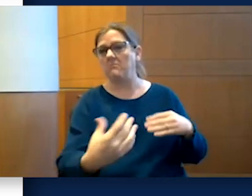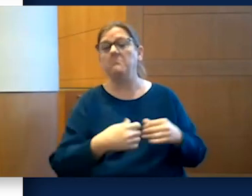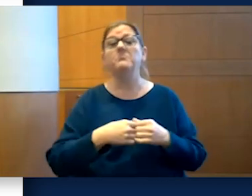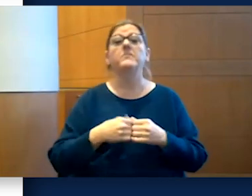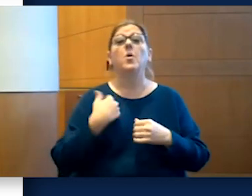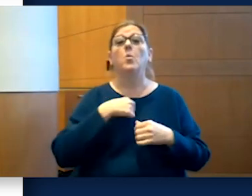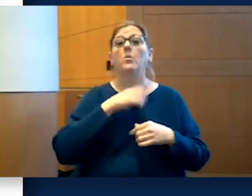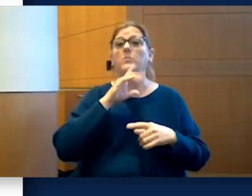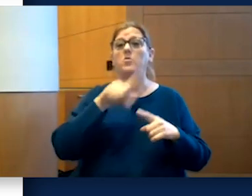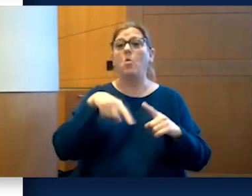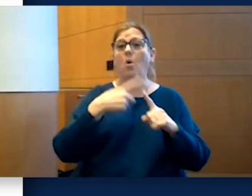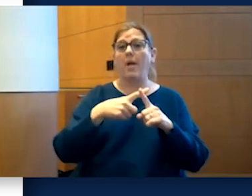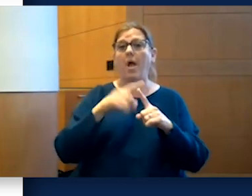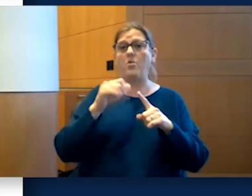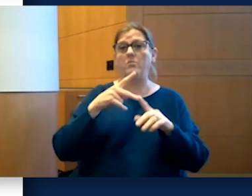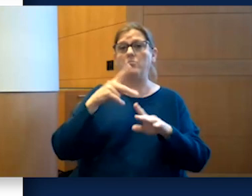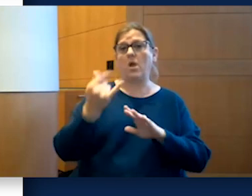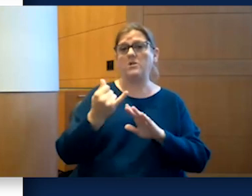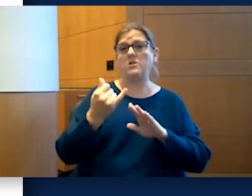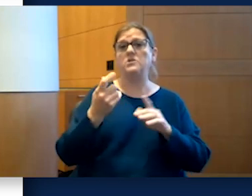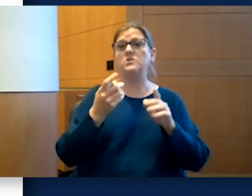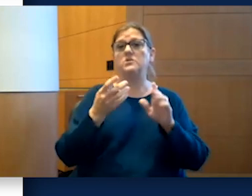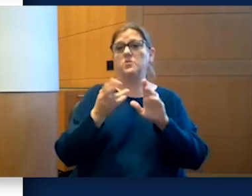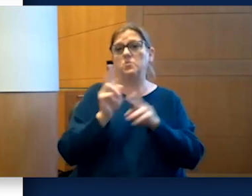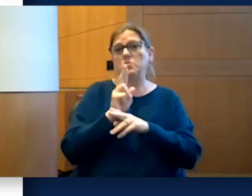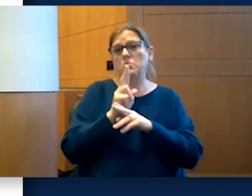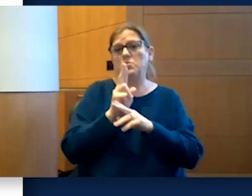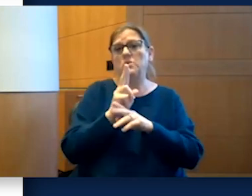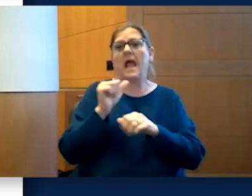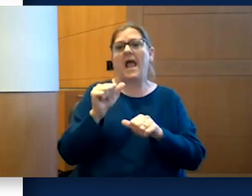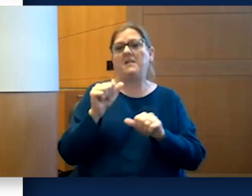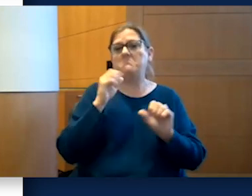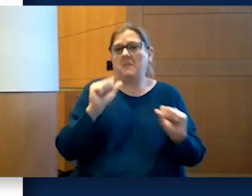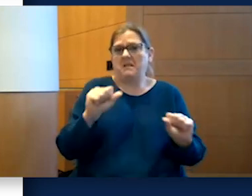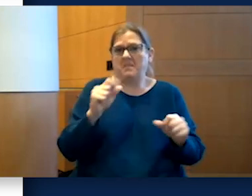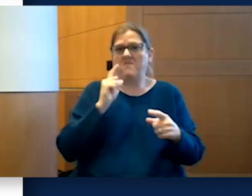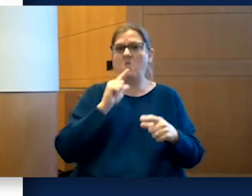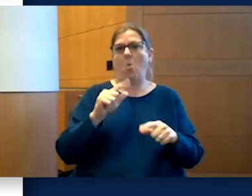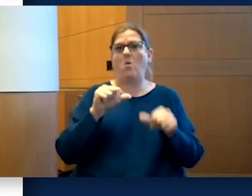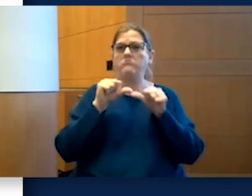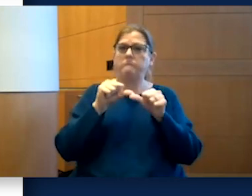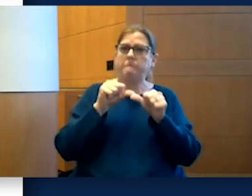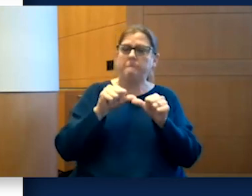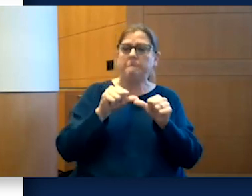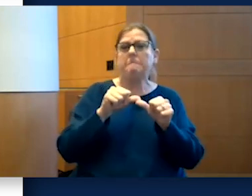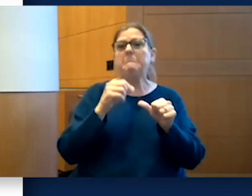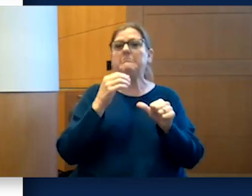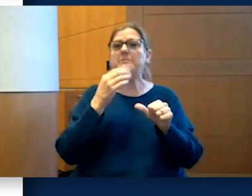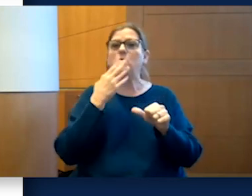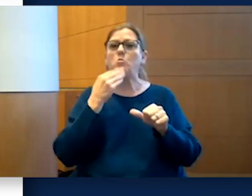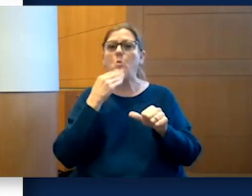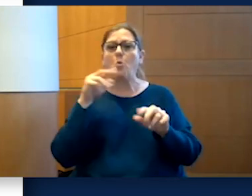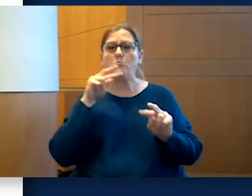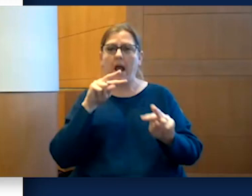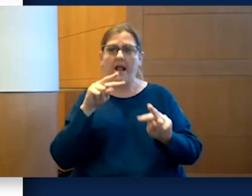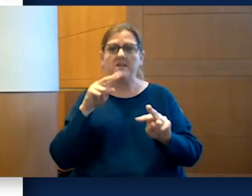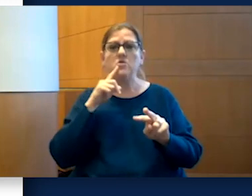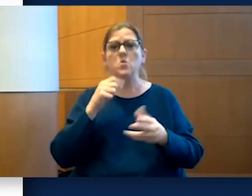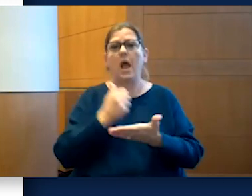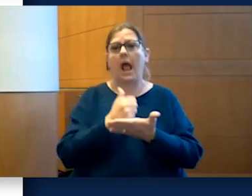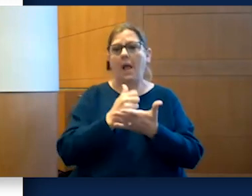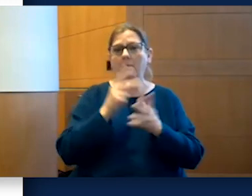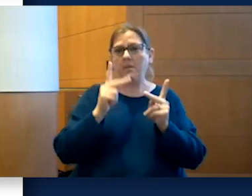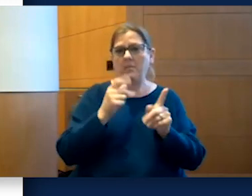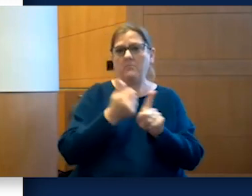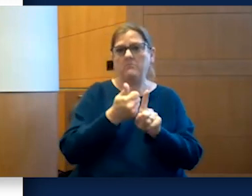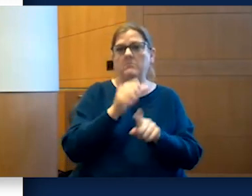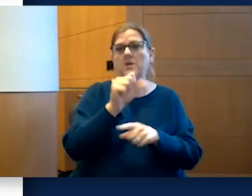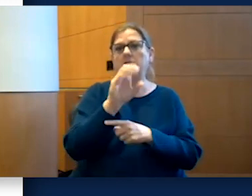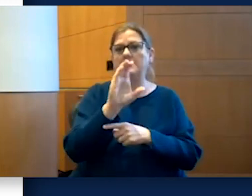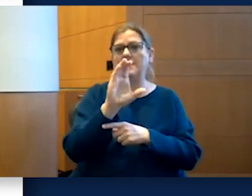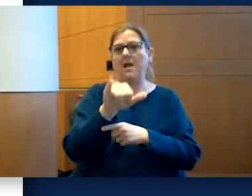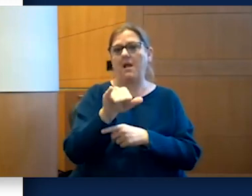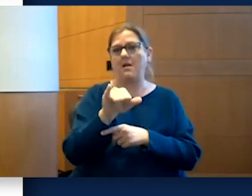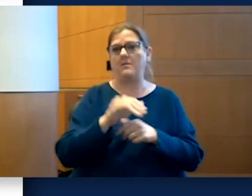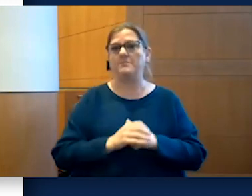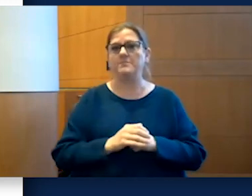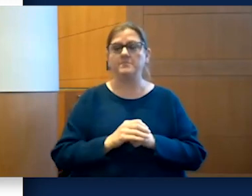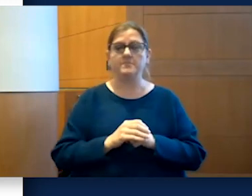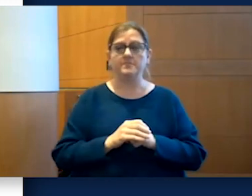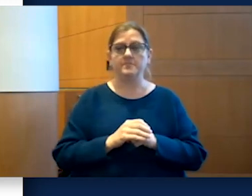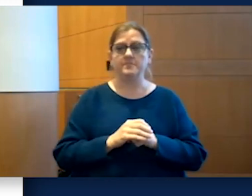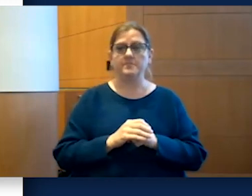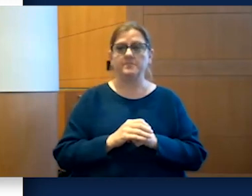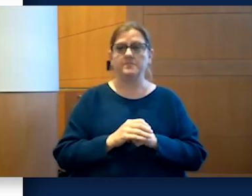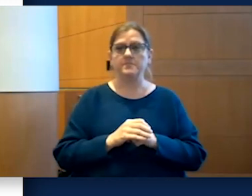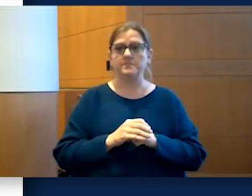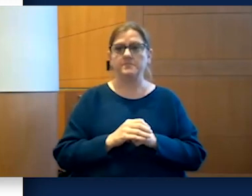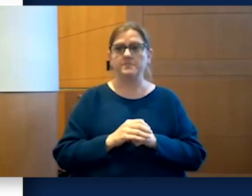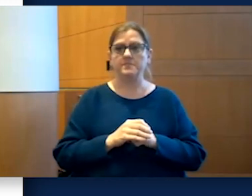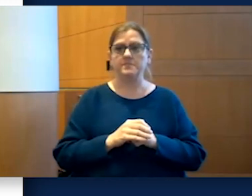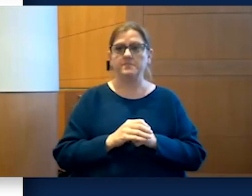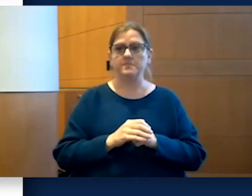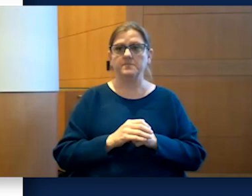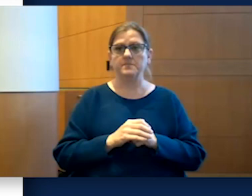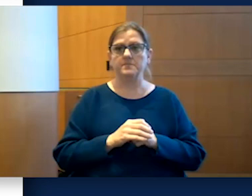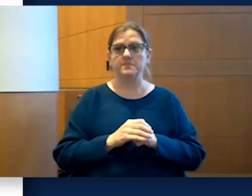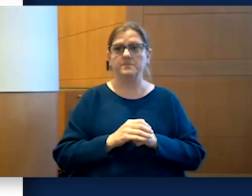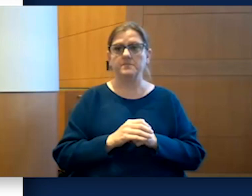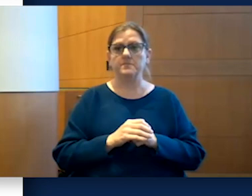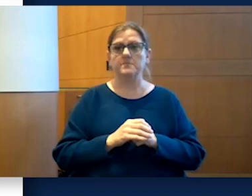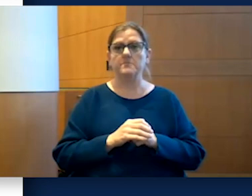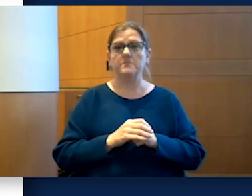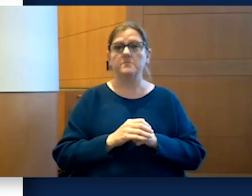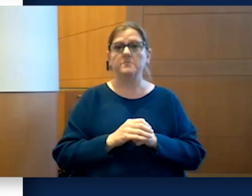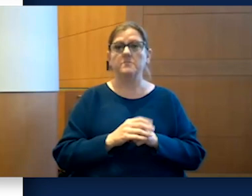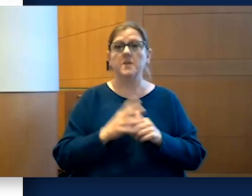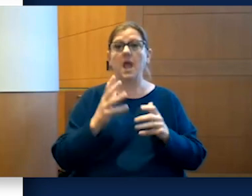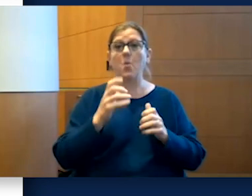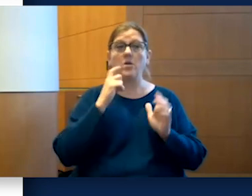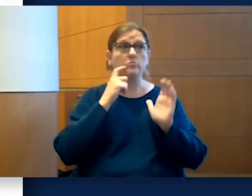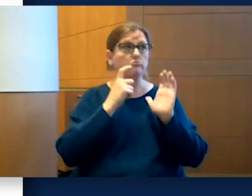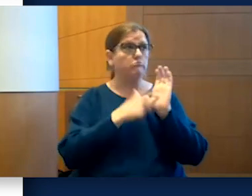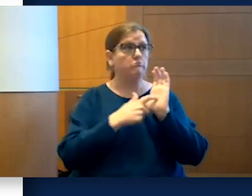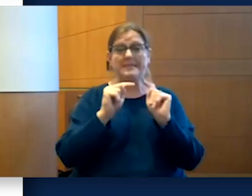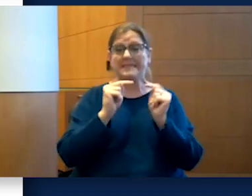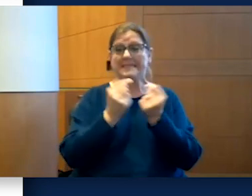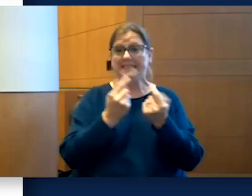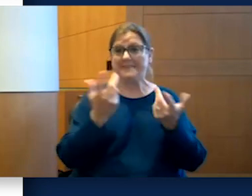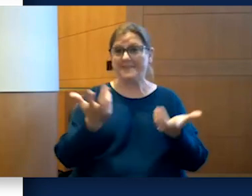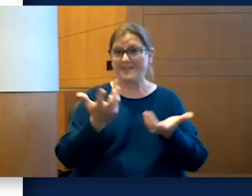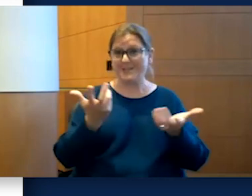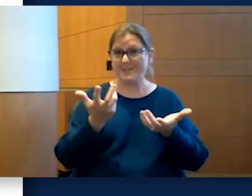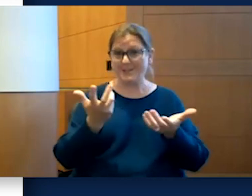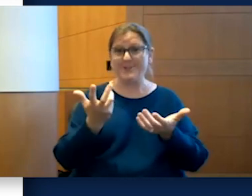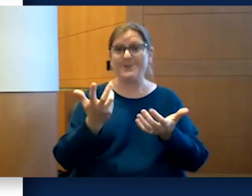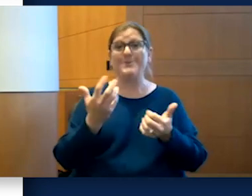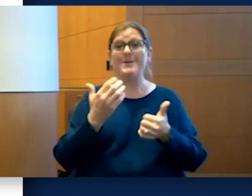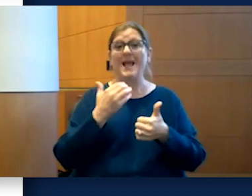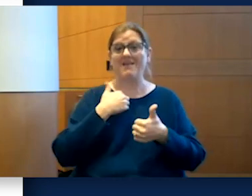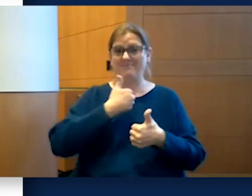So, we're going to be talking about the project utilization and feasibility of continuous glucose monitoring to facilitate self-management skills among adults with spinal cord injury.